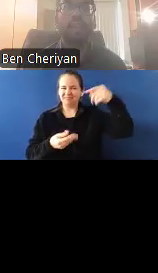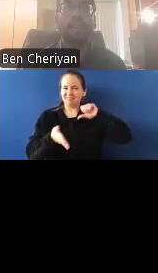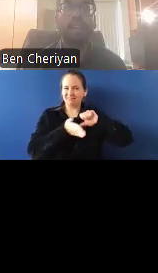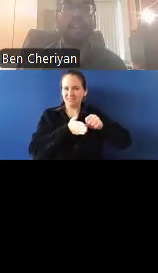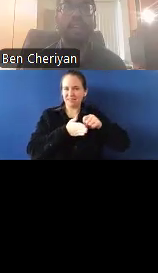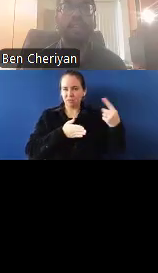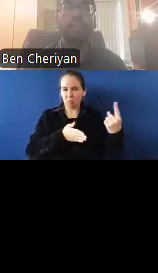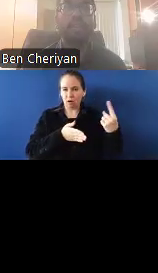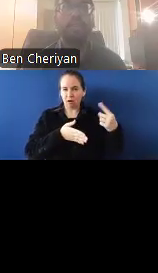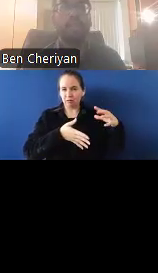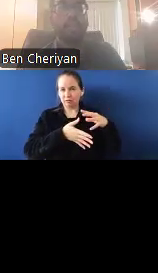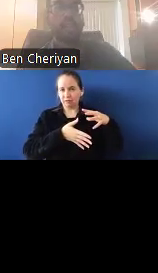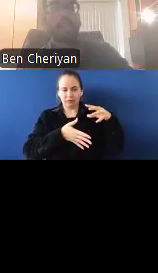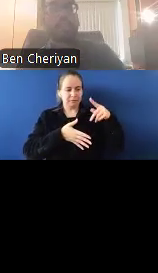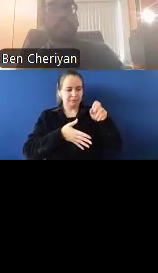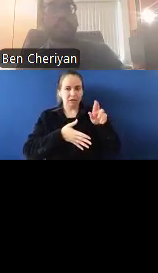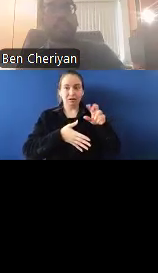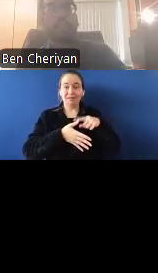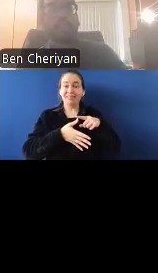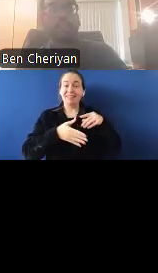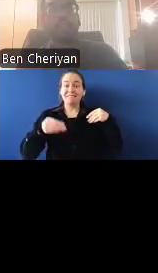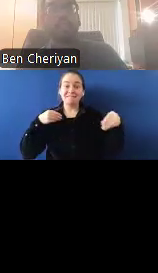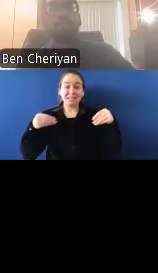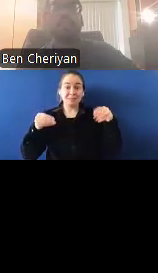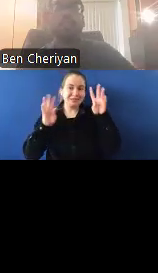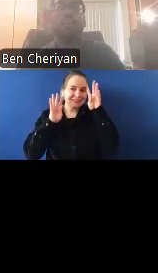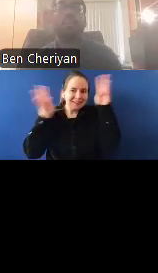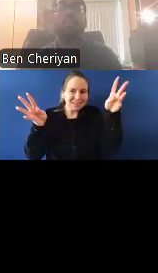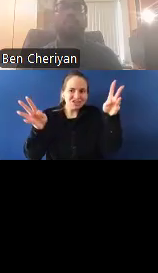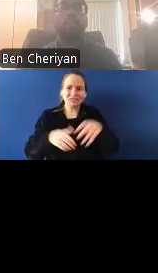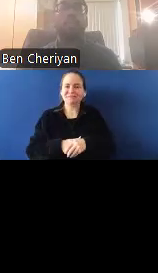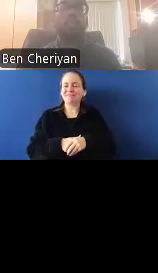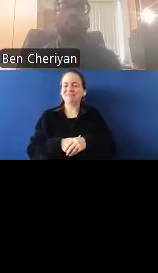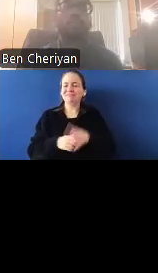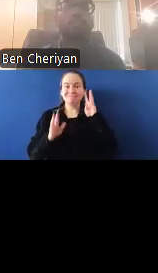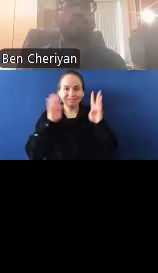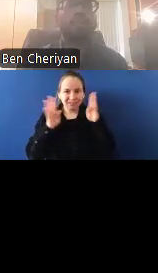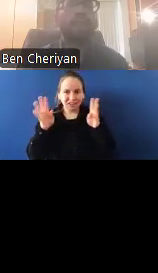later, and that is the flexibility and innovation pillar. This pillar calls for the workforce to